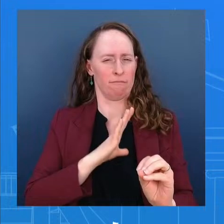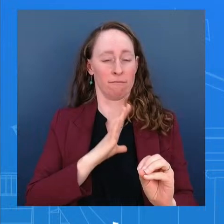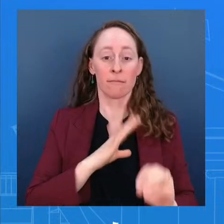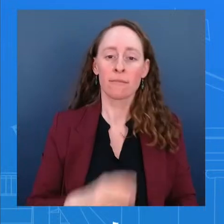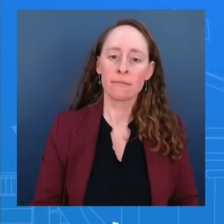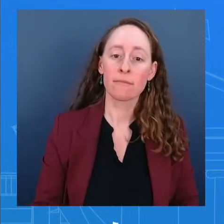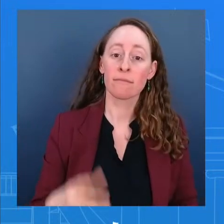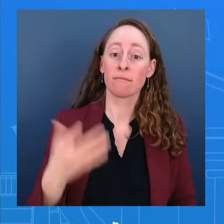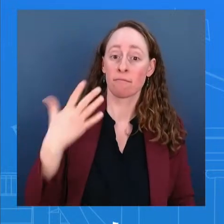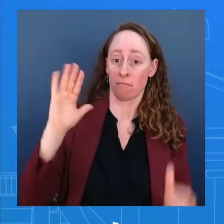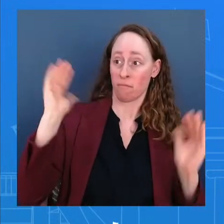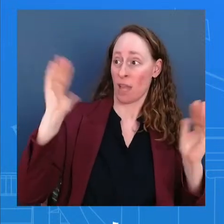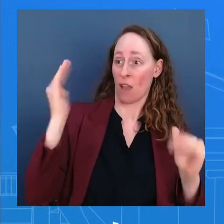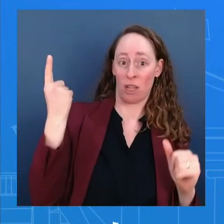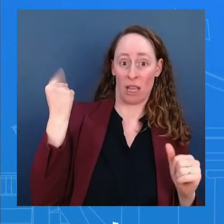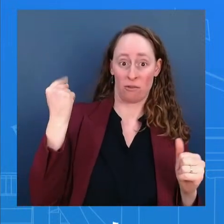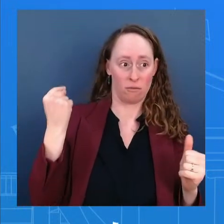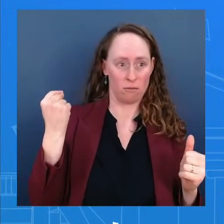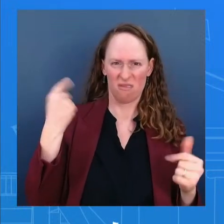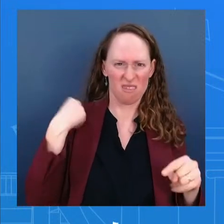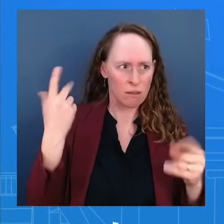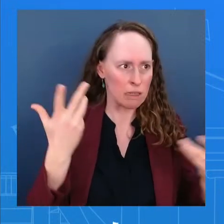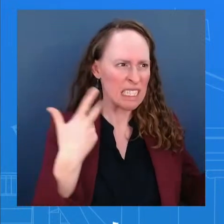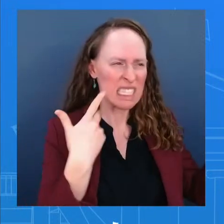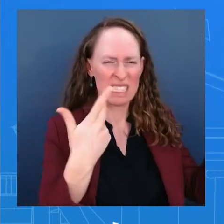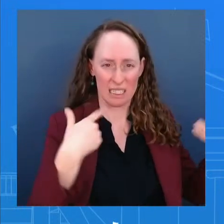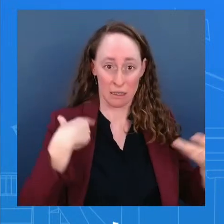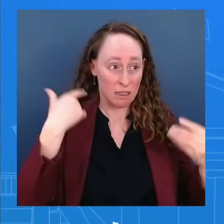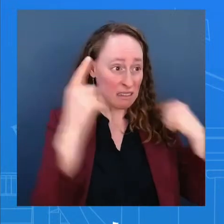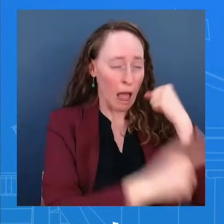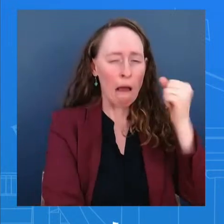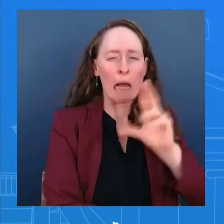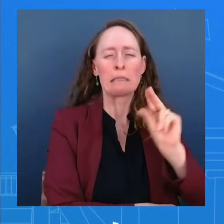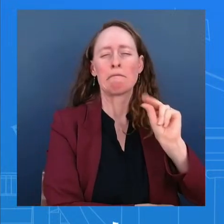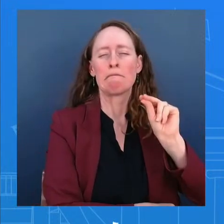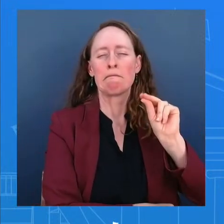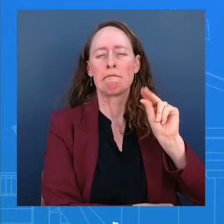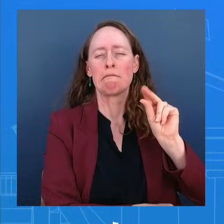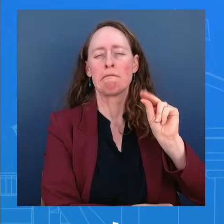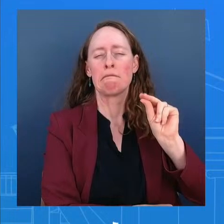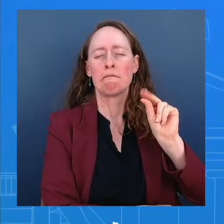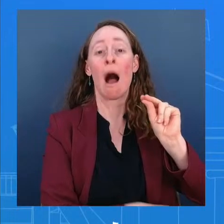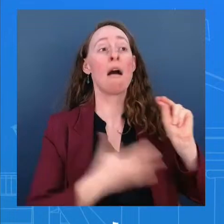It is now an opportunity available to us, and that is why the president took this decision. The other point that I would make